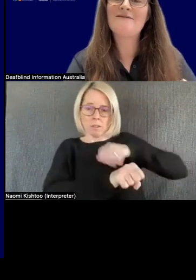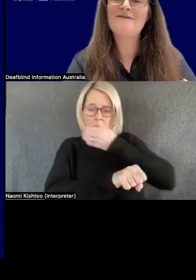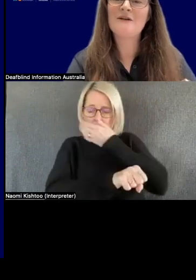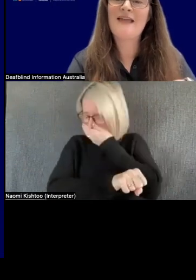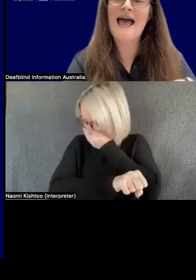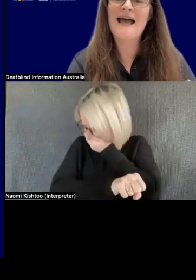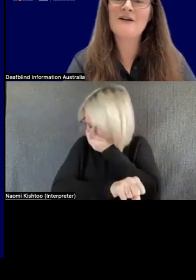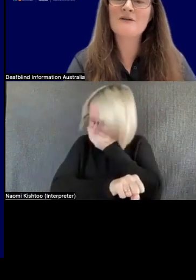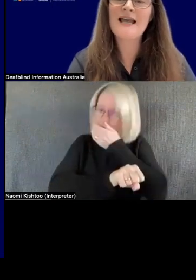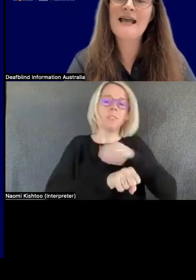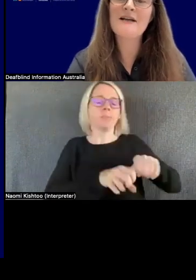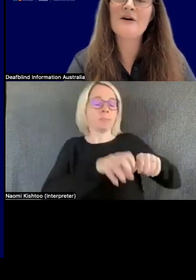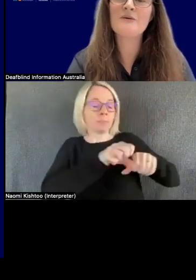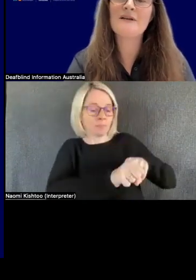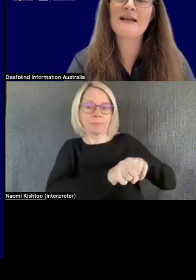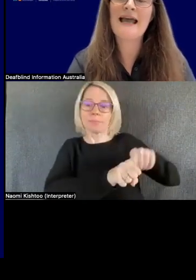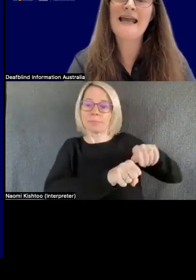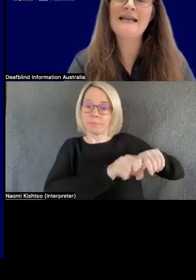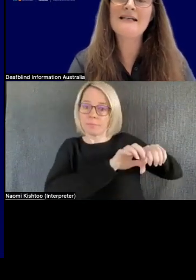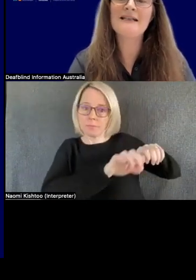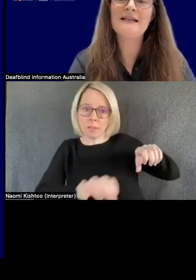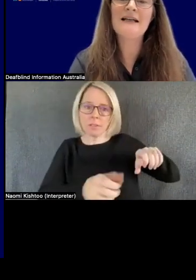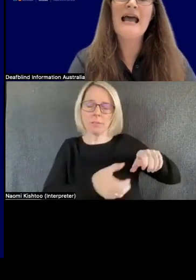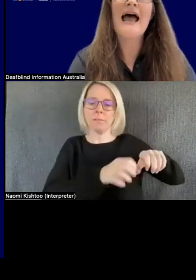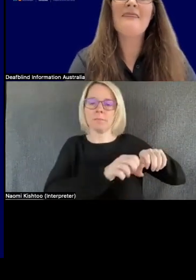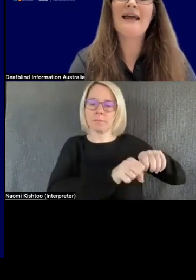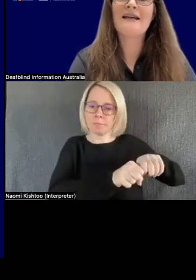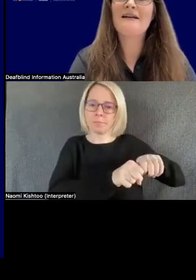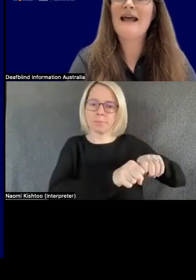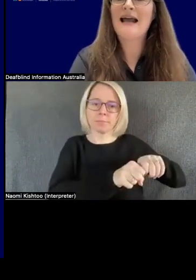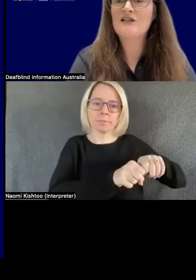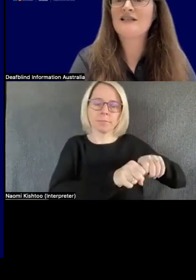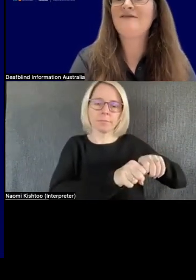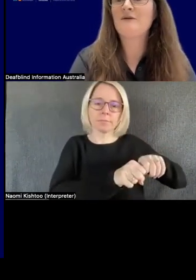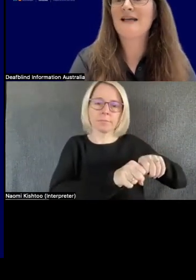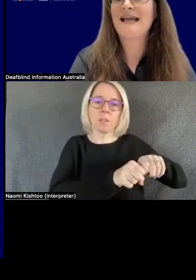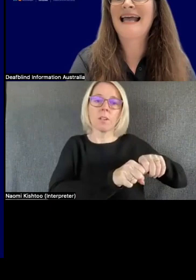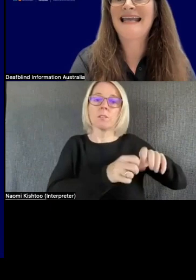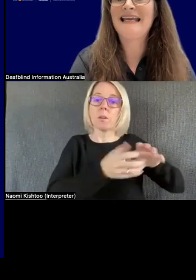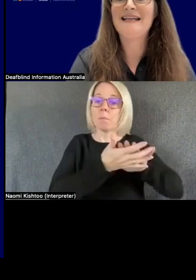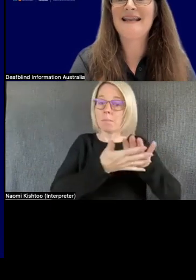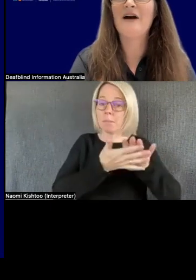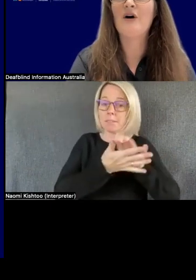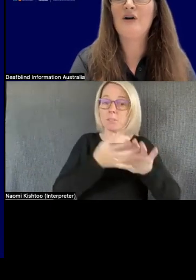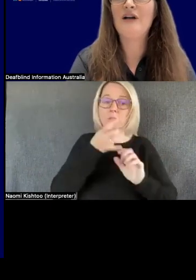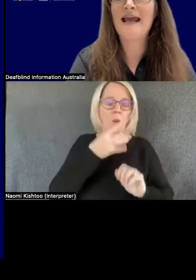can feel the adult’s hand holding the cane and they can actually feel the cane in their own